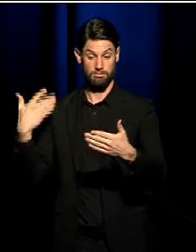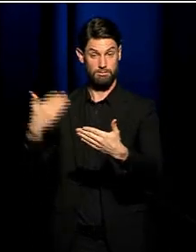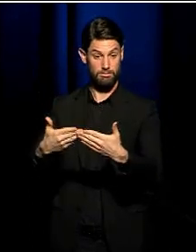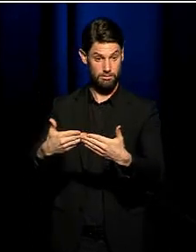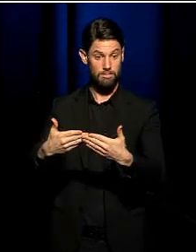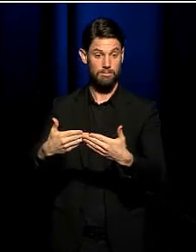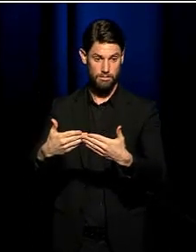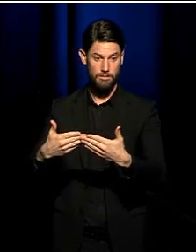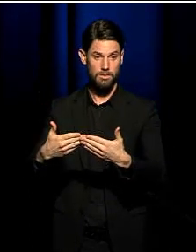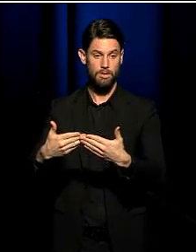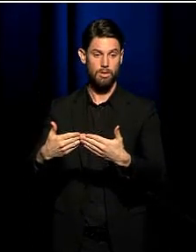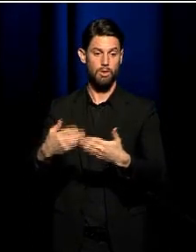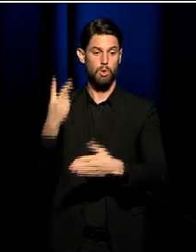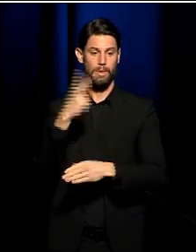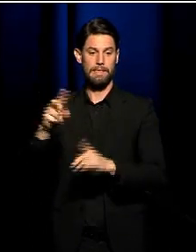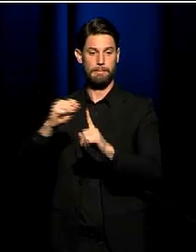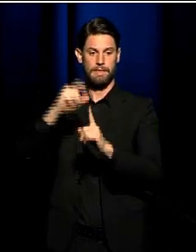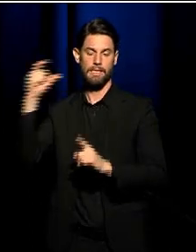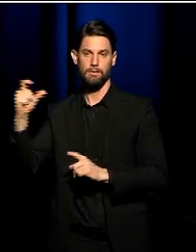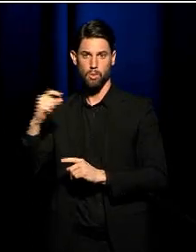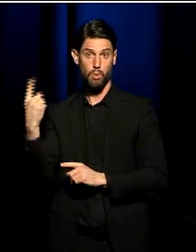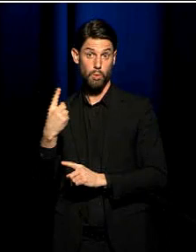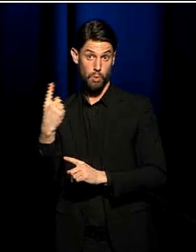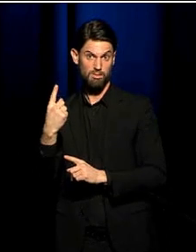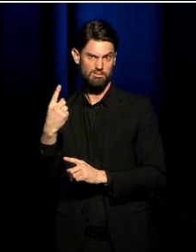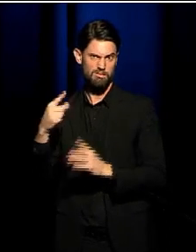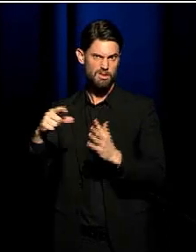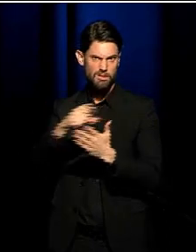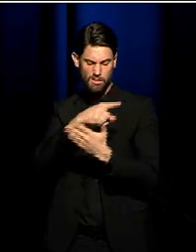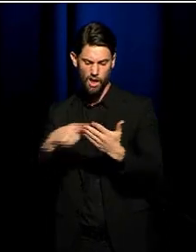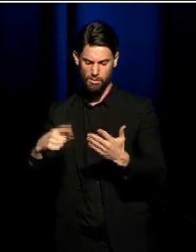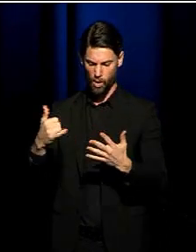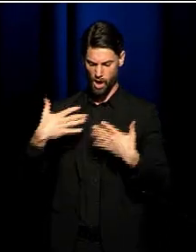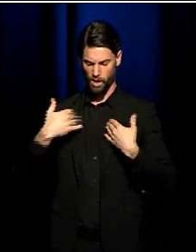people with a disability or long term health condition felt unsafe at home